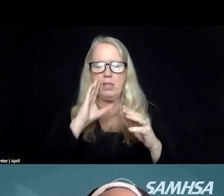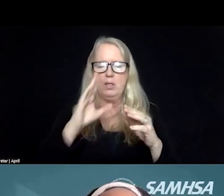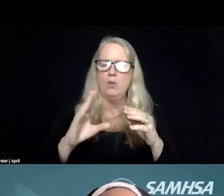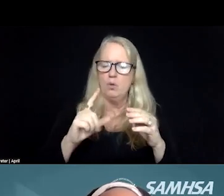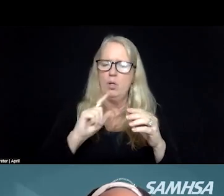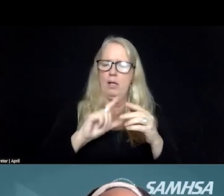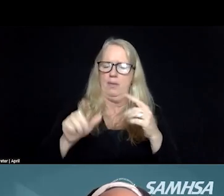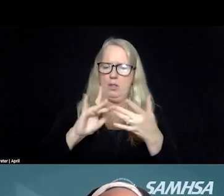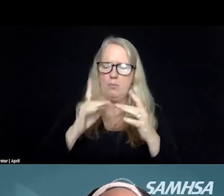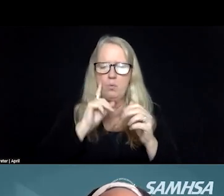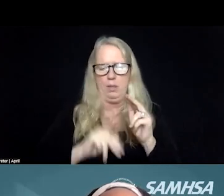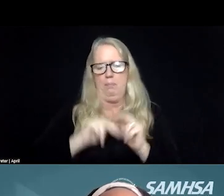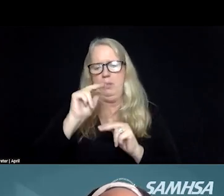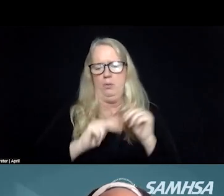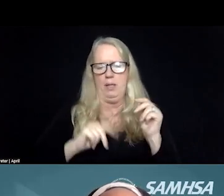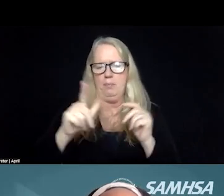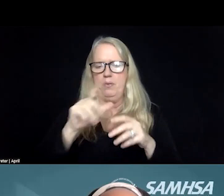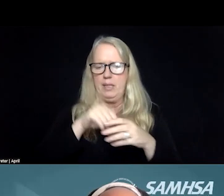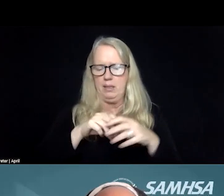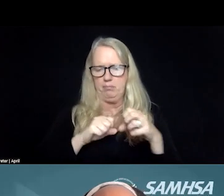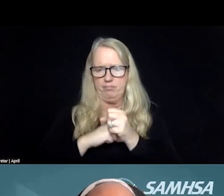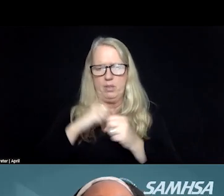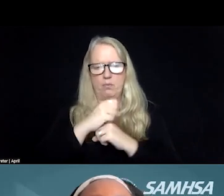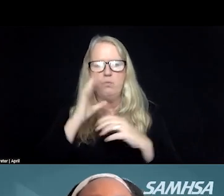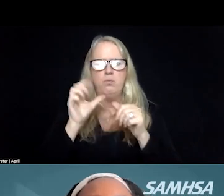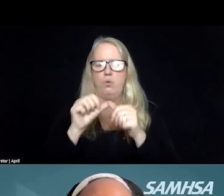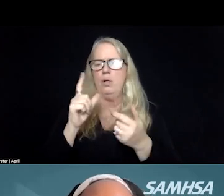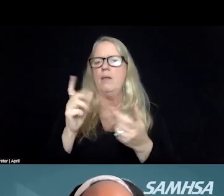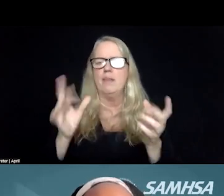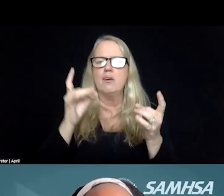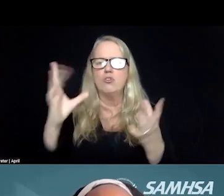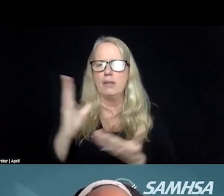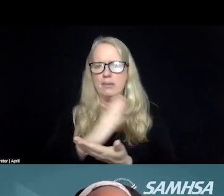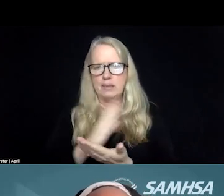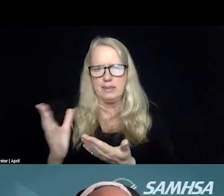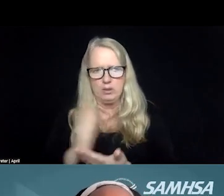TO BUILD UP A INFRASTRUCTURE TO BUILD UP THE CRISIS CONTINUUM.